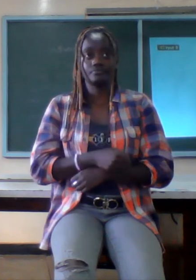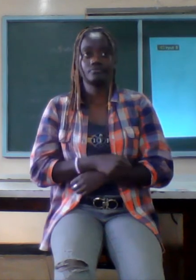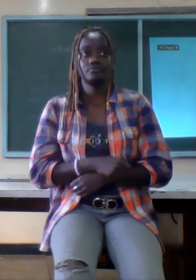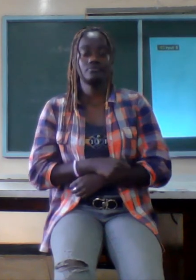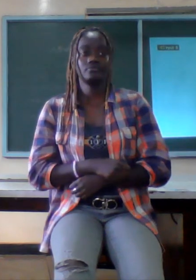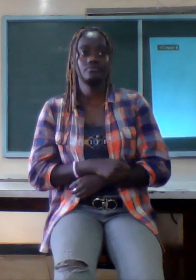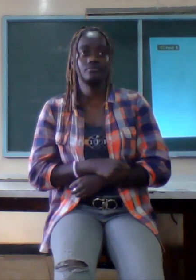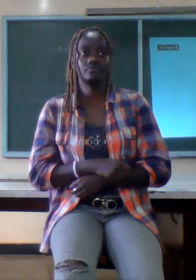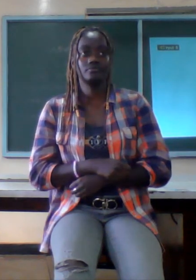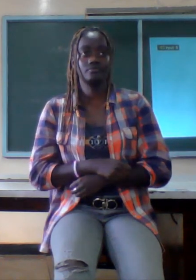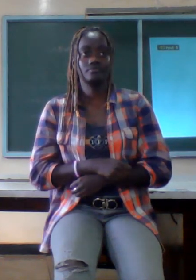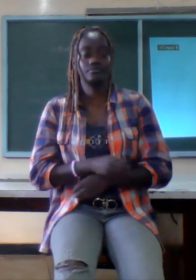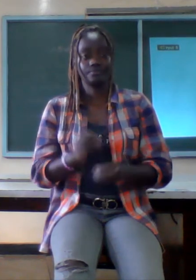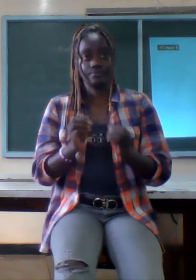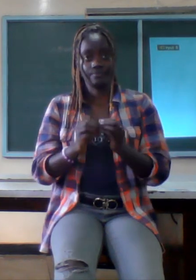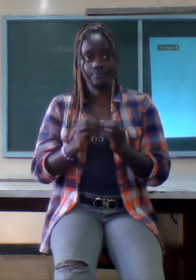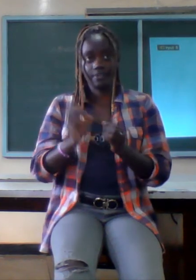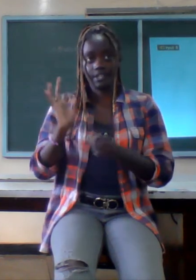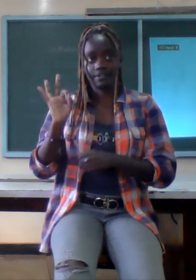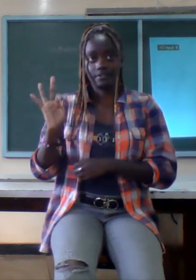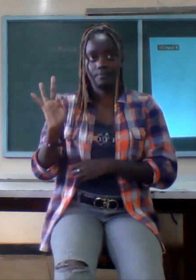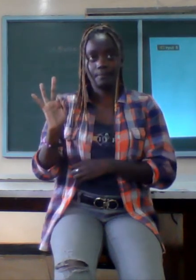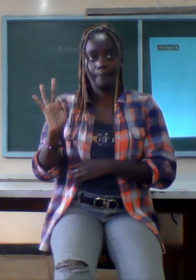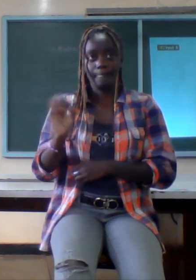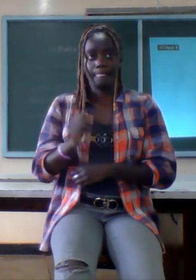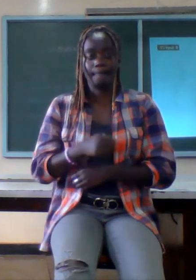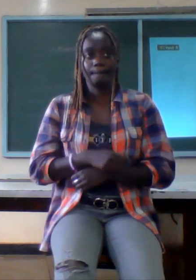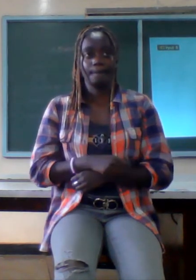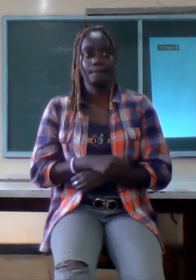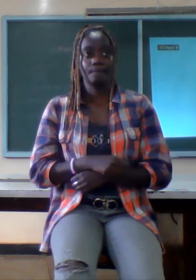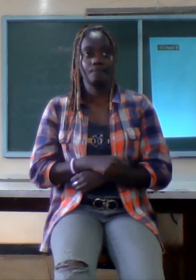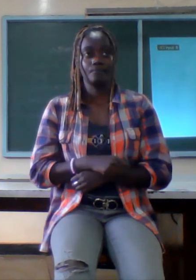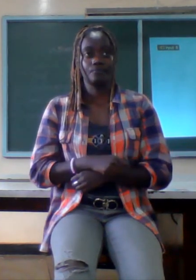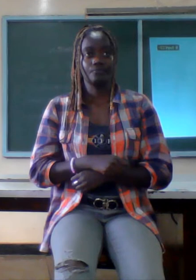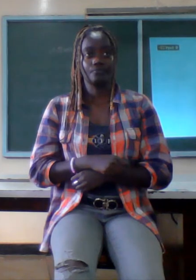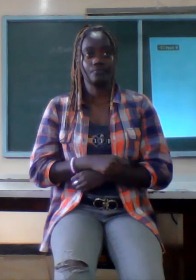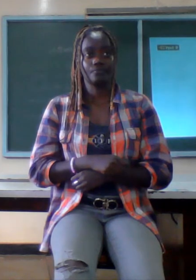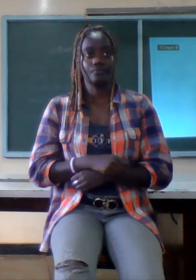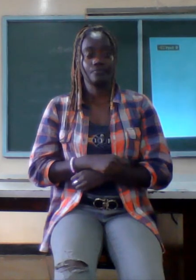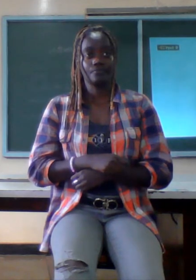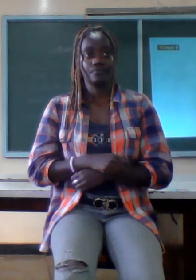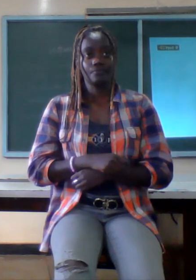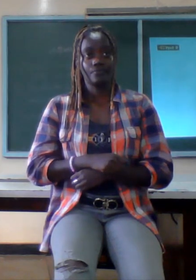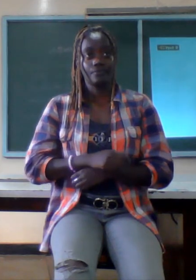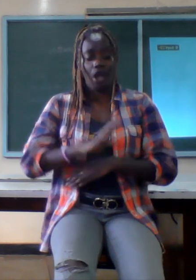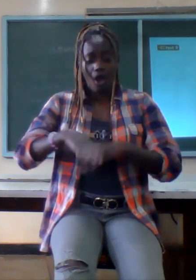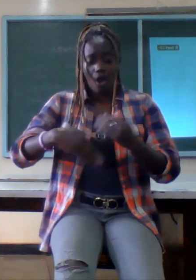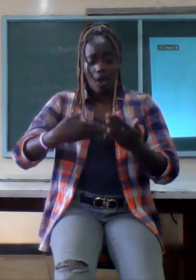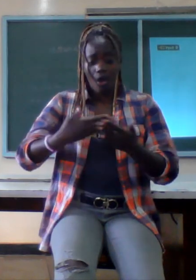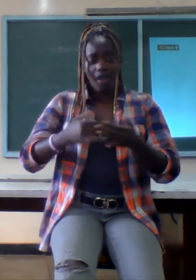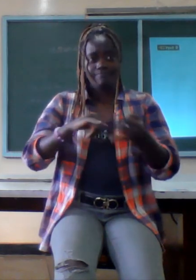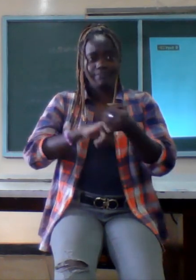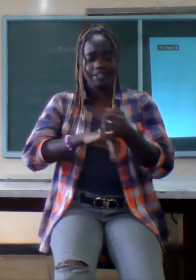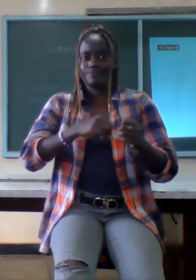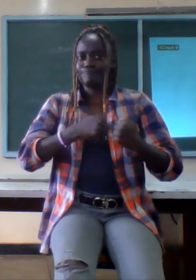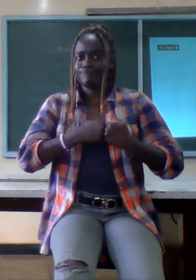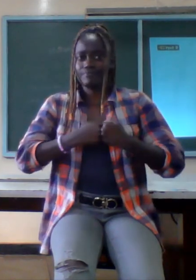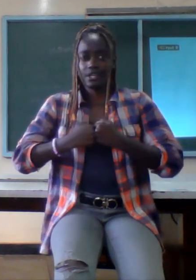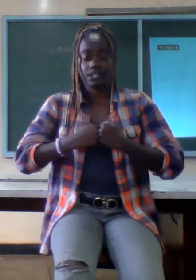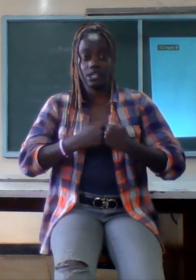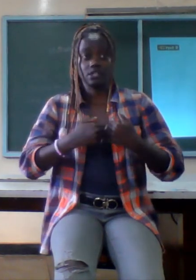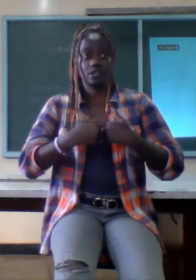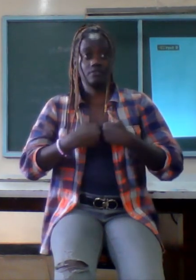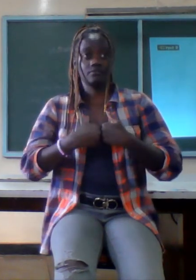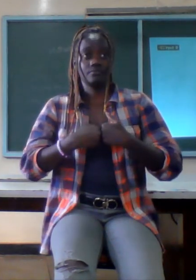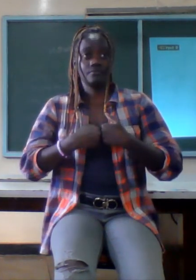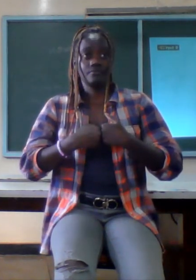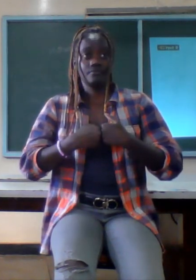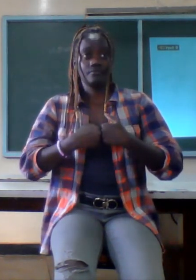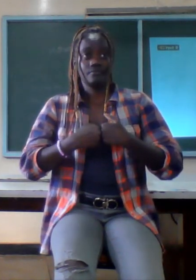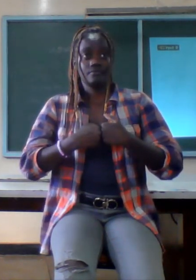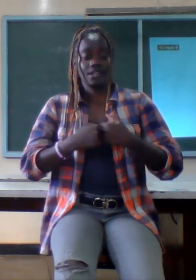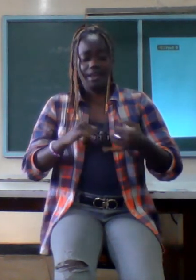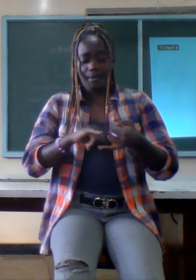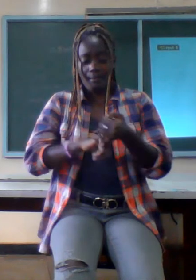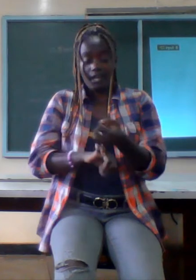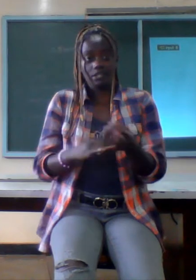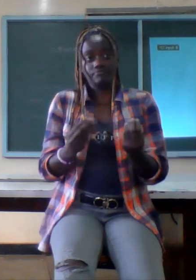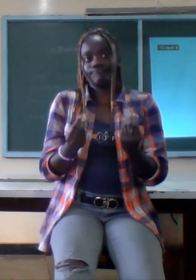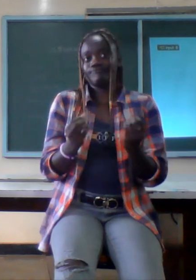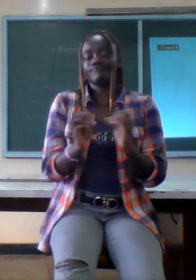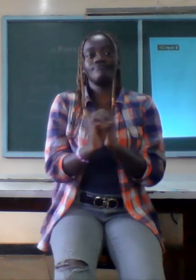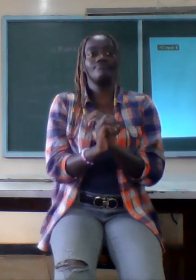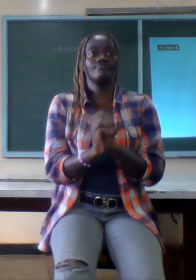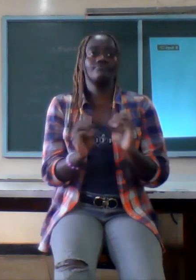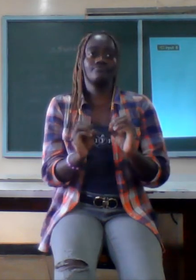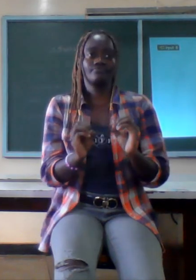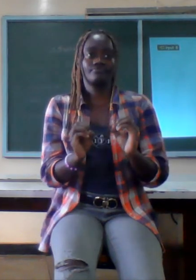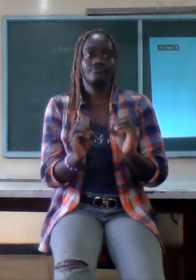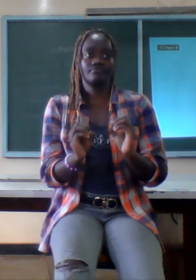second three every marriage has its own challenges marriage is not a bed of this every